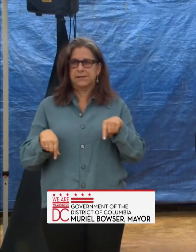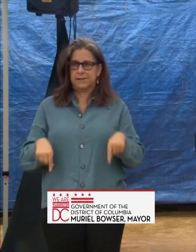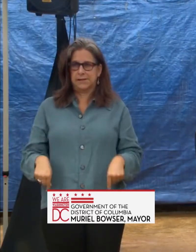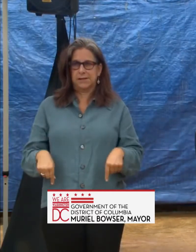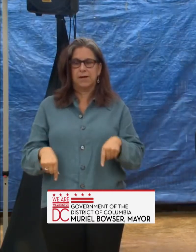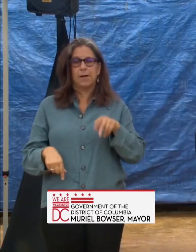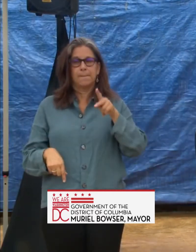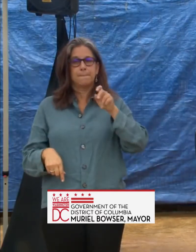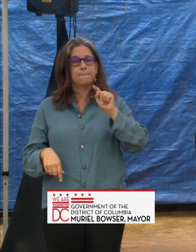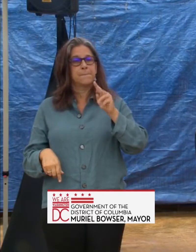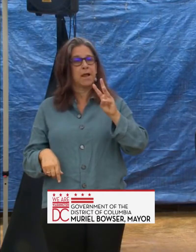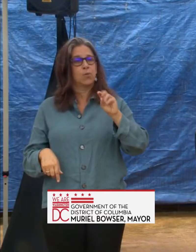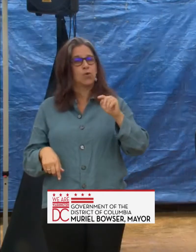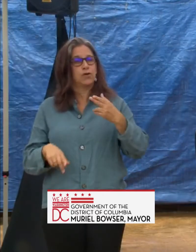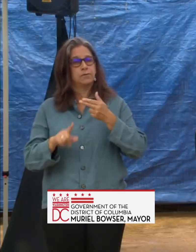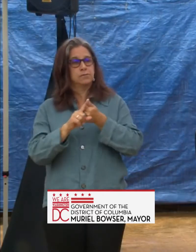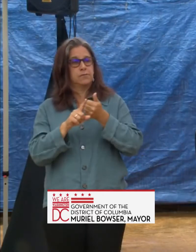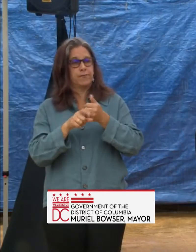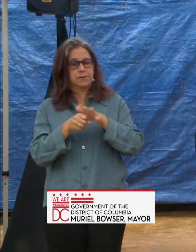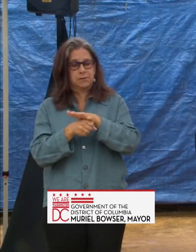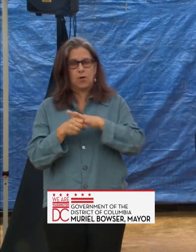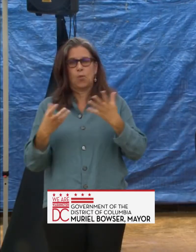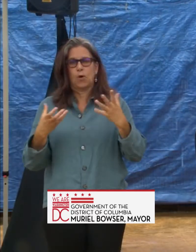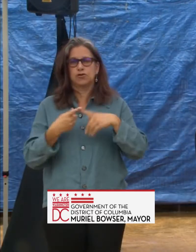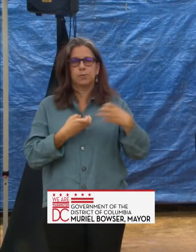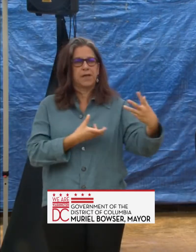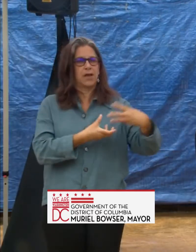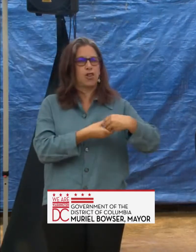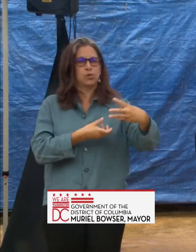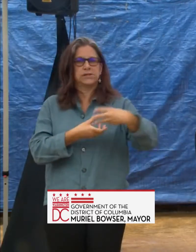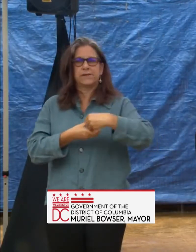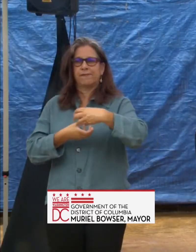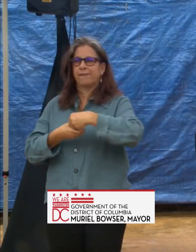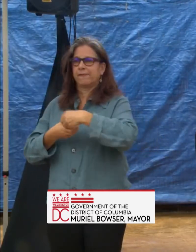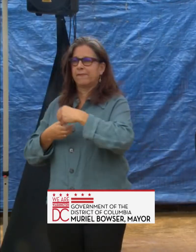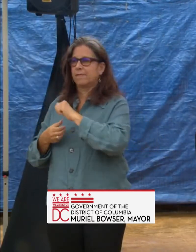TO PROVIDE BETTER LIVING ENVIRONMENT FOR ALL OF ITS CITIZENS.